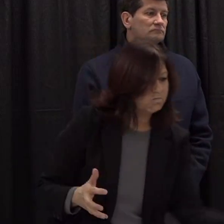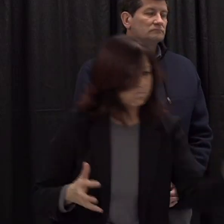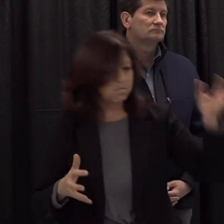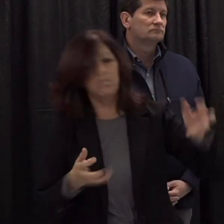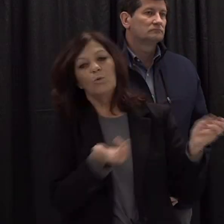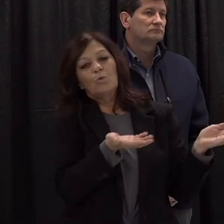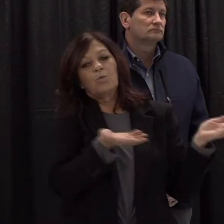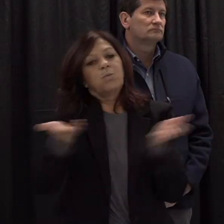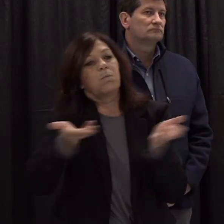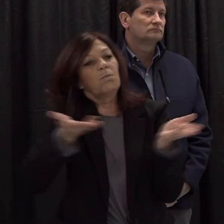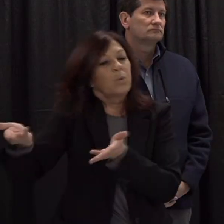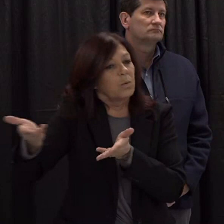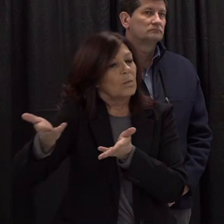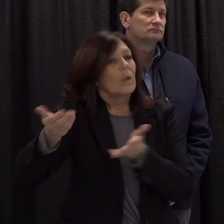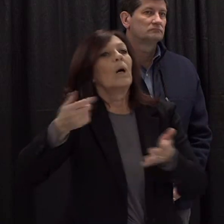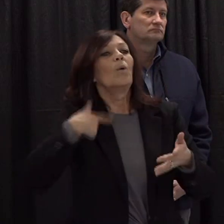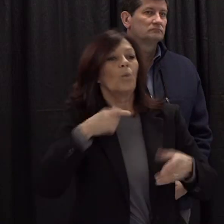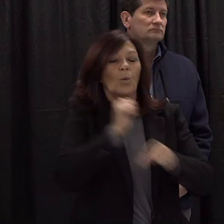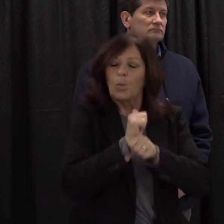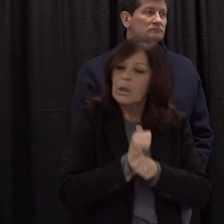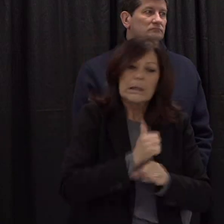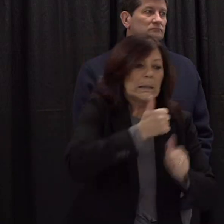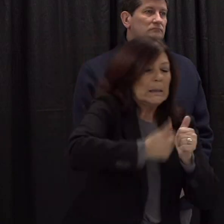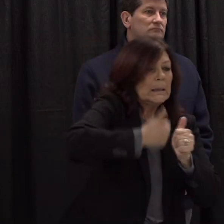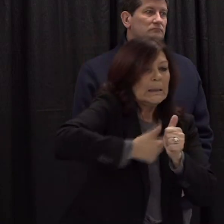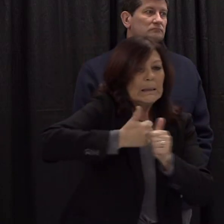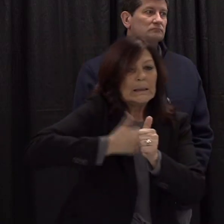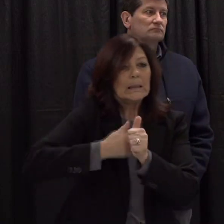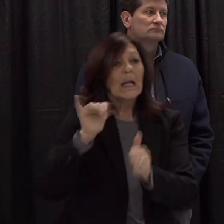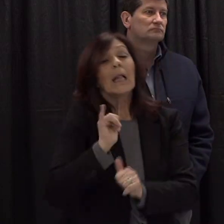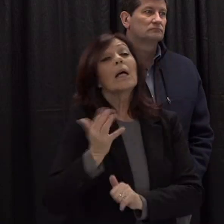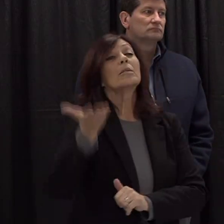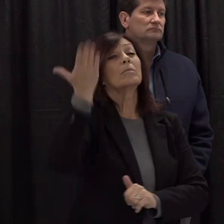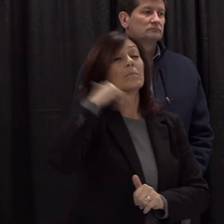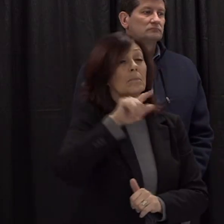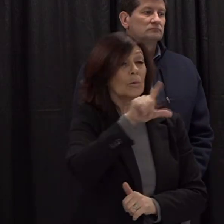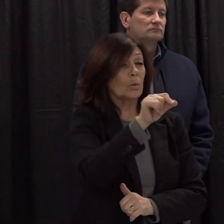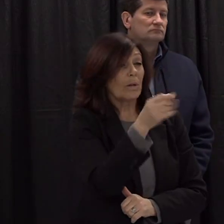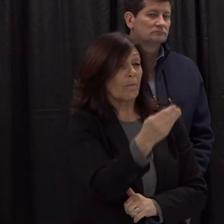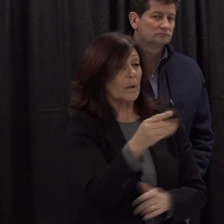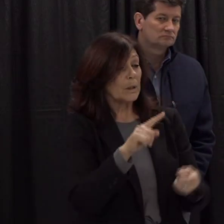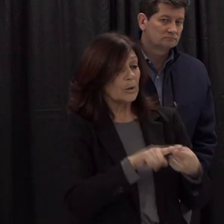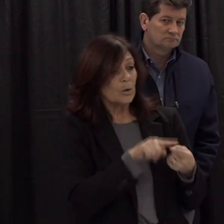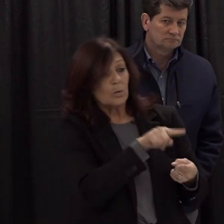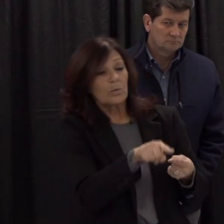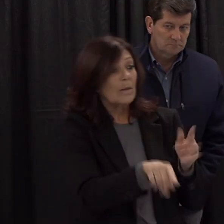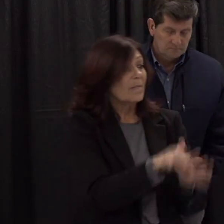And we're systematically working one by one, similar to we did in 2014, to get to all those stuck vehicles,